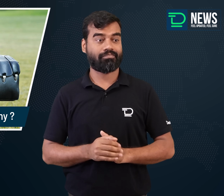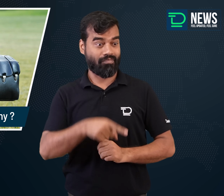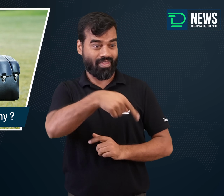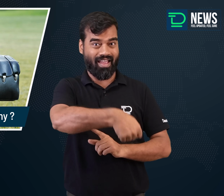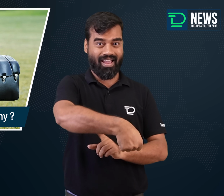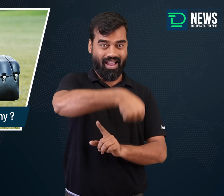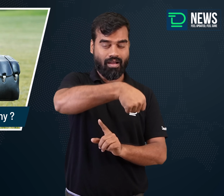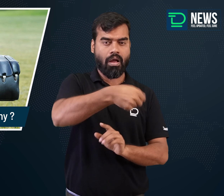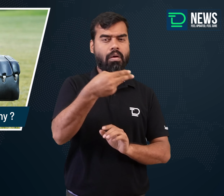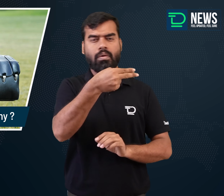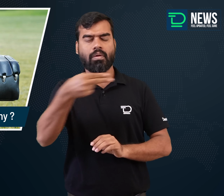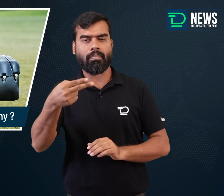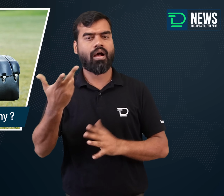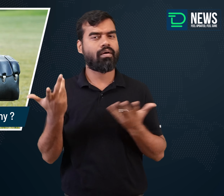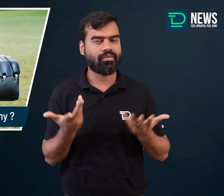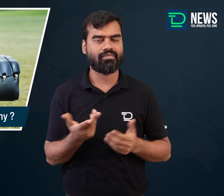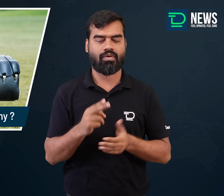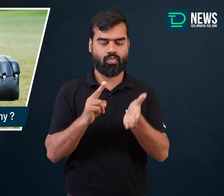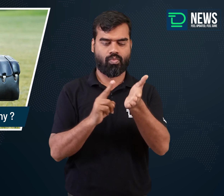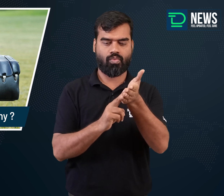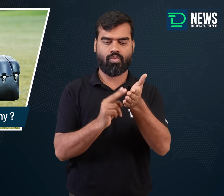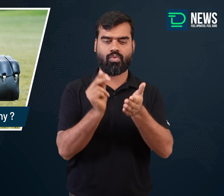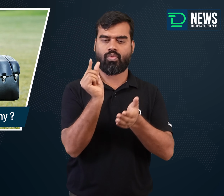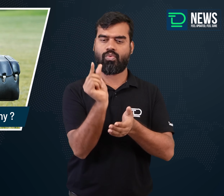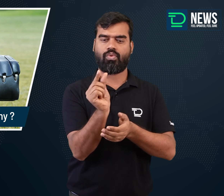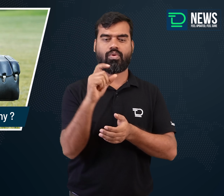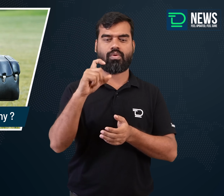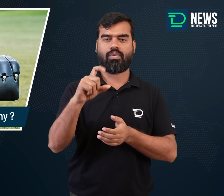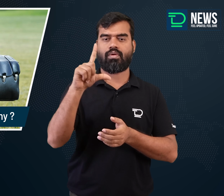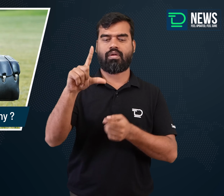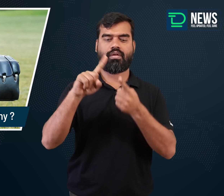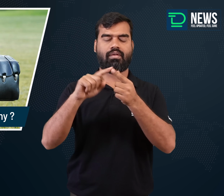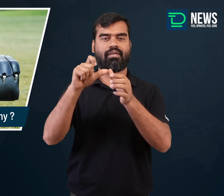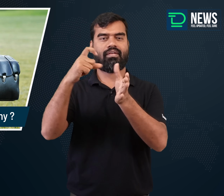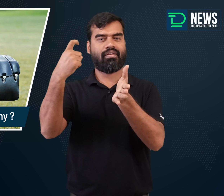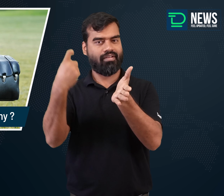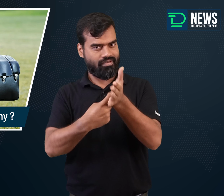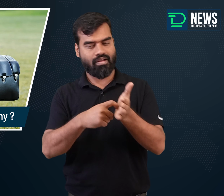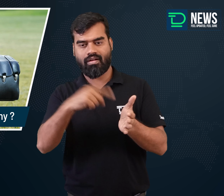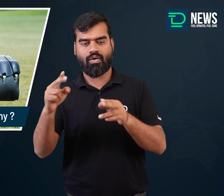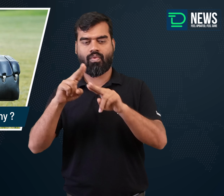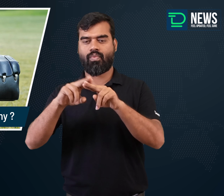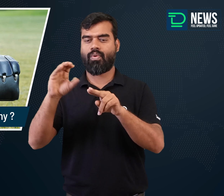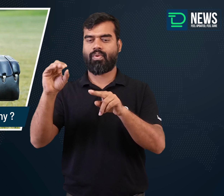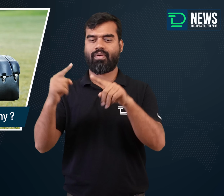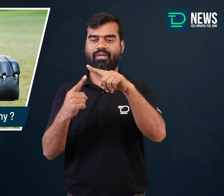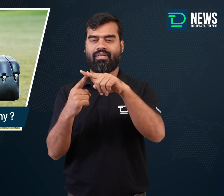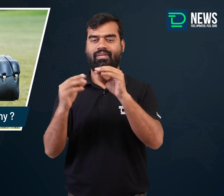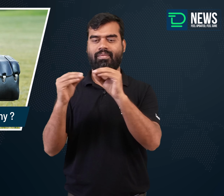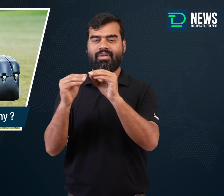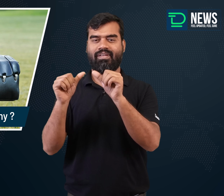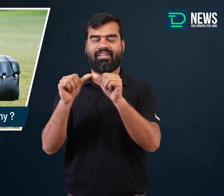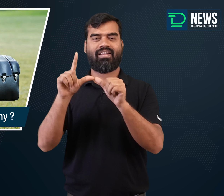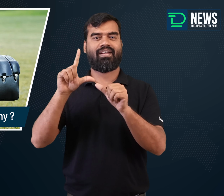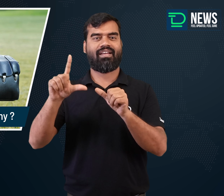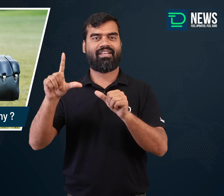The black bag's name is Nuclear football.